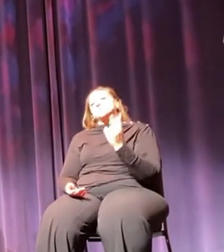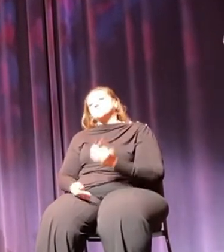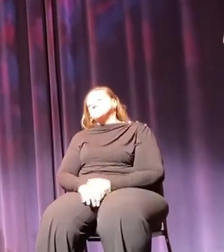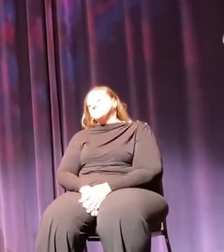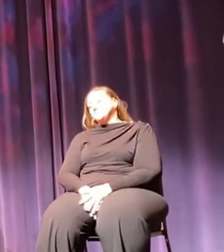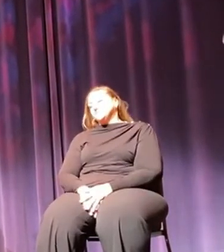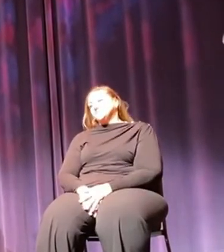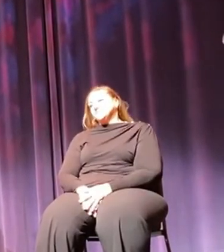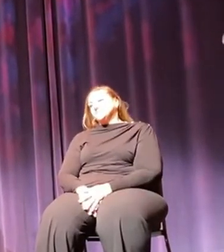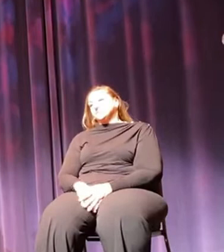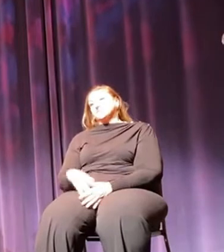We were historians once.